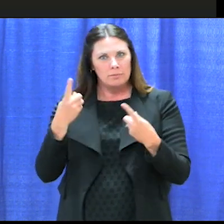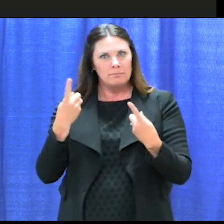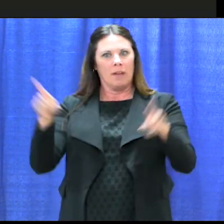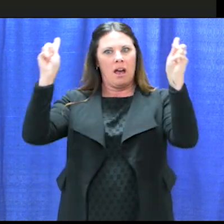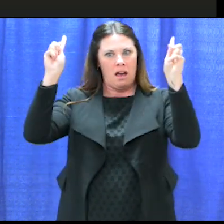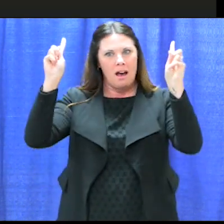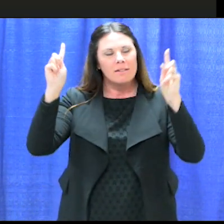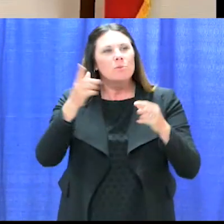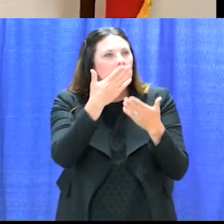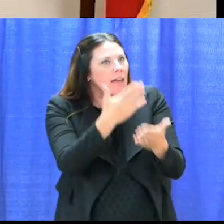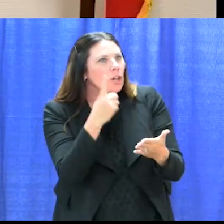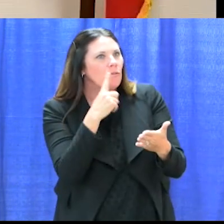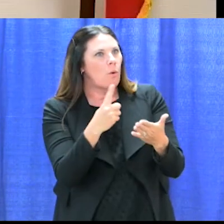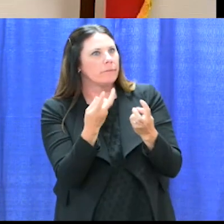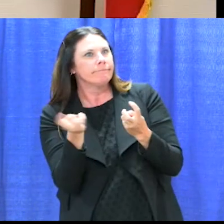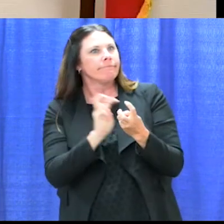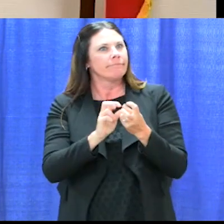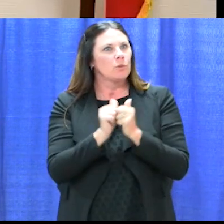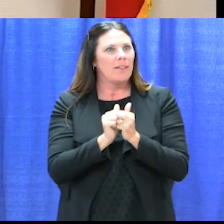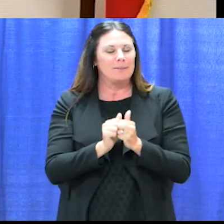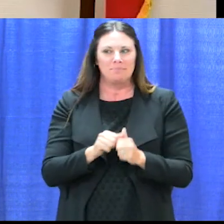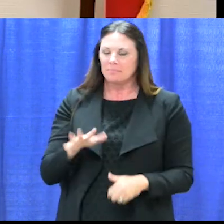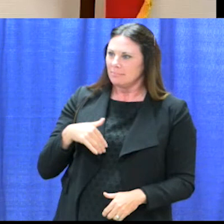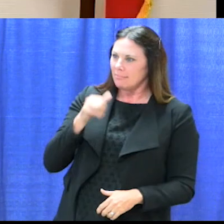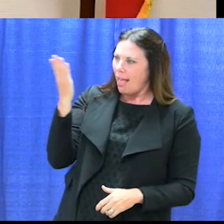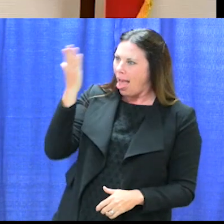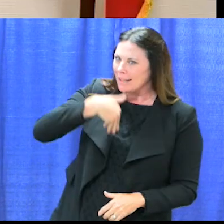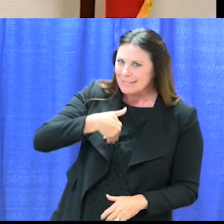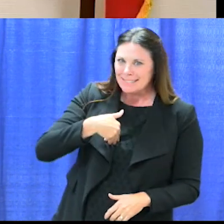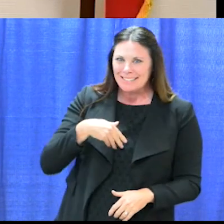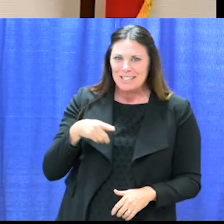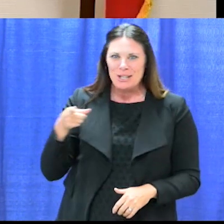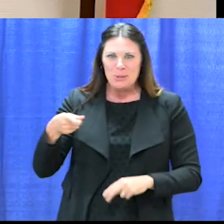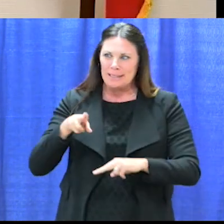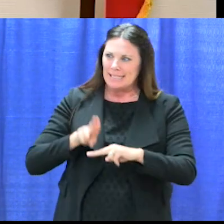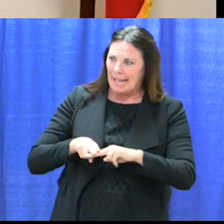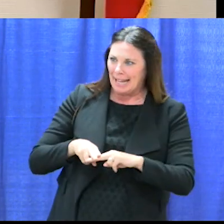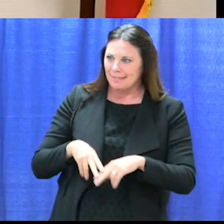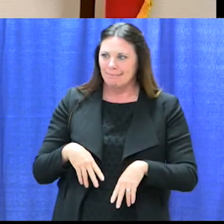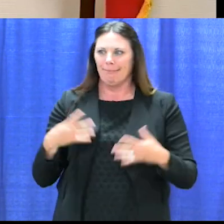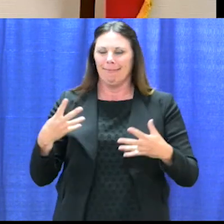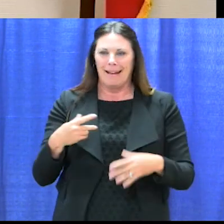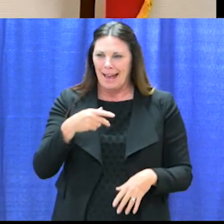[Thurmond speaking] Thank you Assemblymember Garcia. Sorry that I did not see you sitting there. I don't know how I could have missed you there in the assembly chamber.